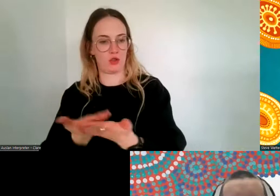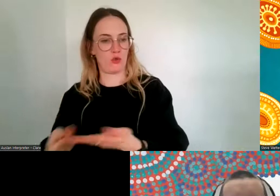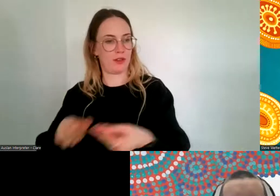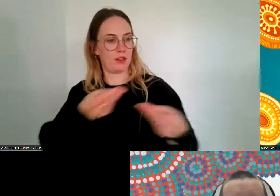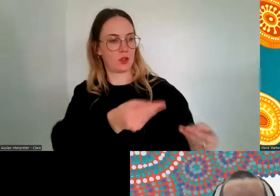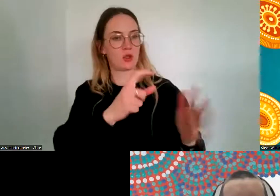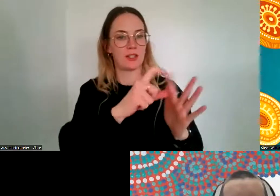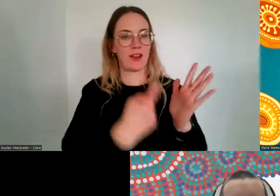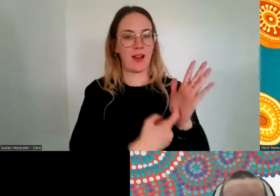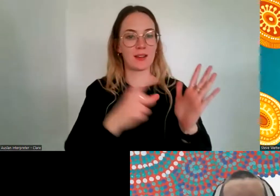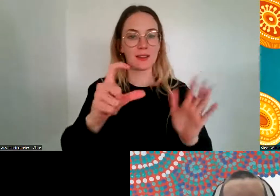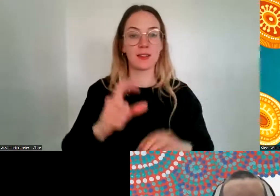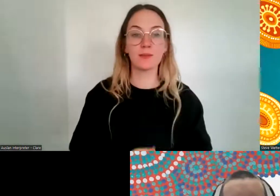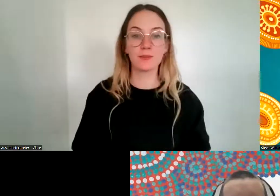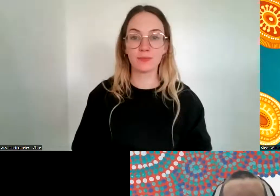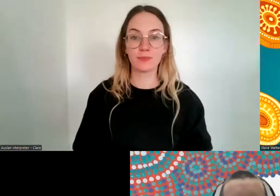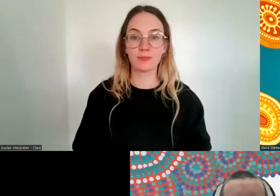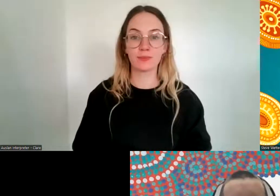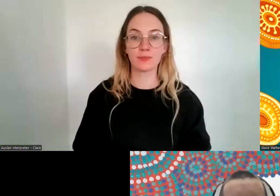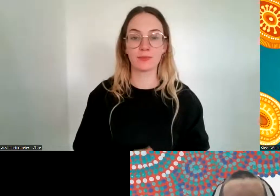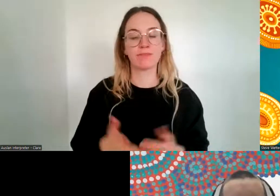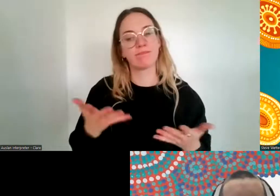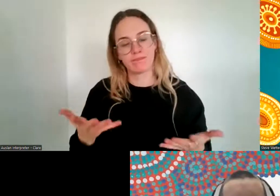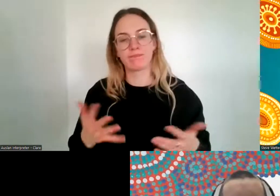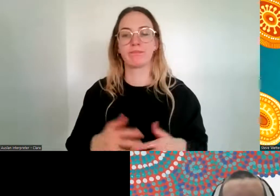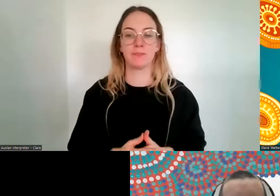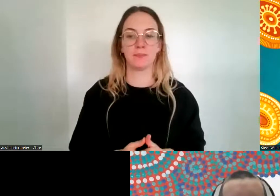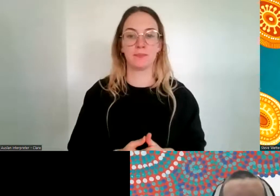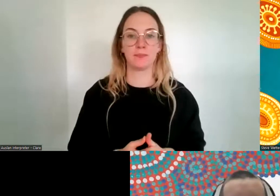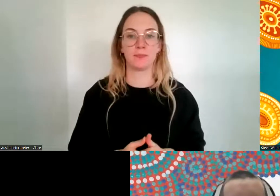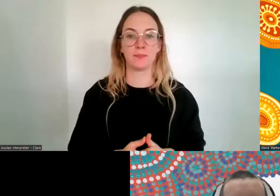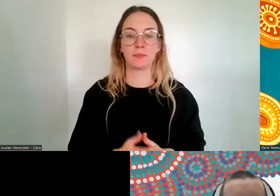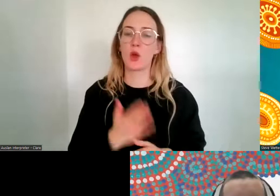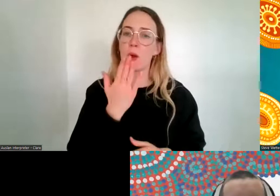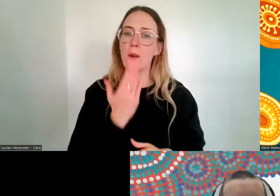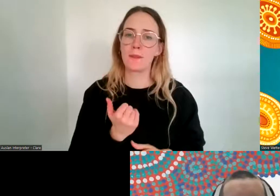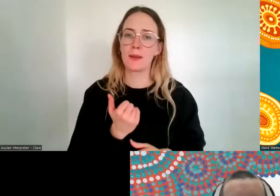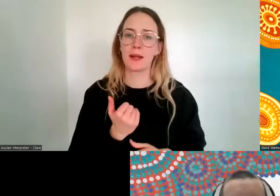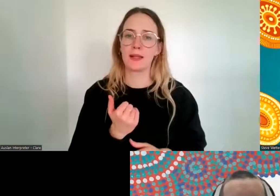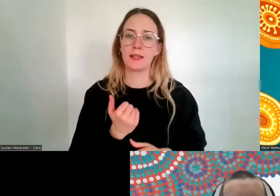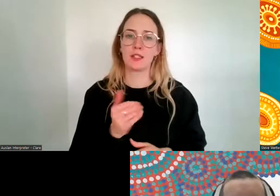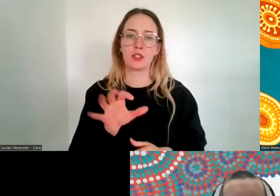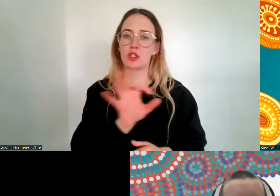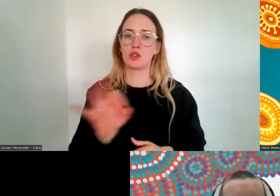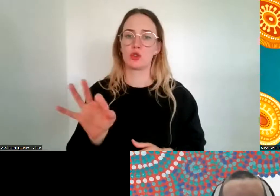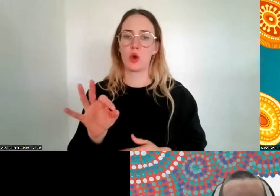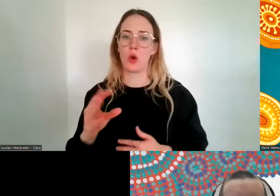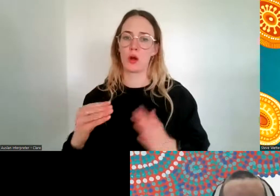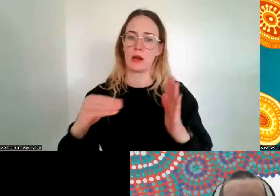so for that reason, we ask that today please do not disclose any personal information about